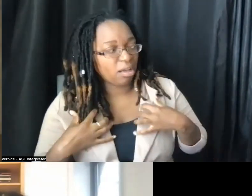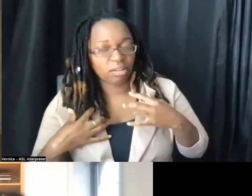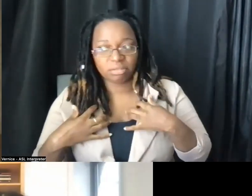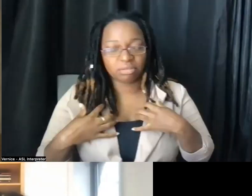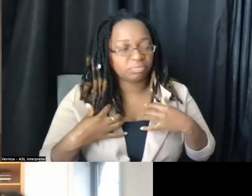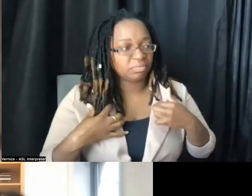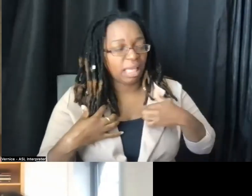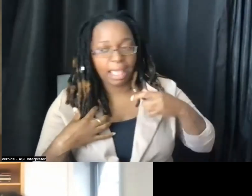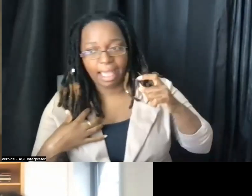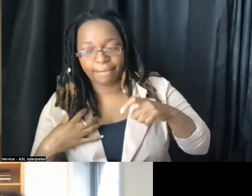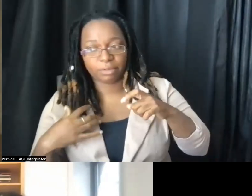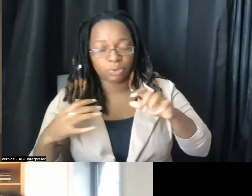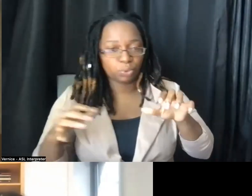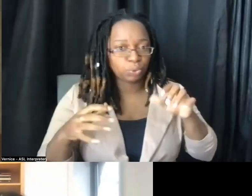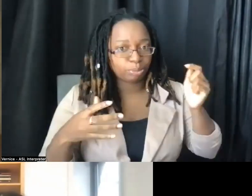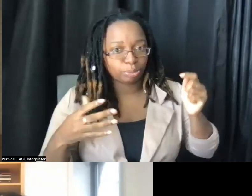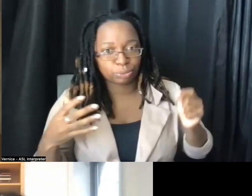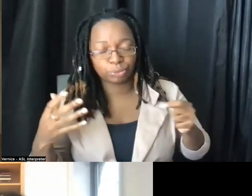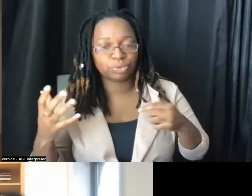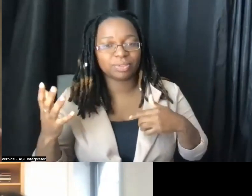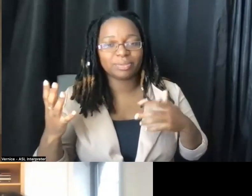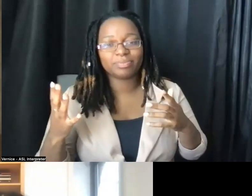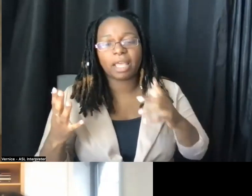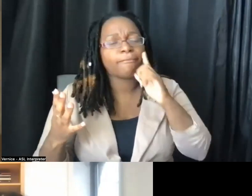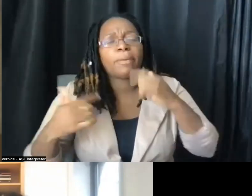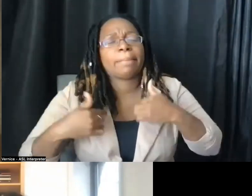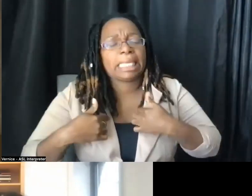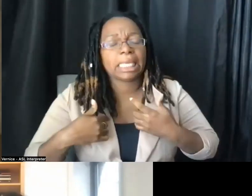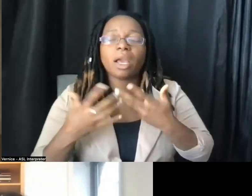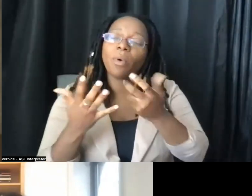feel like there is so much pressure a lot of the time. I